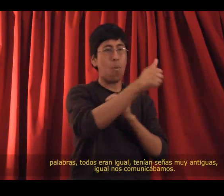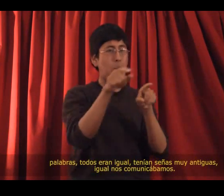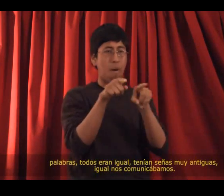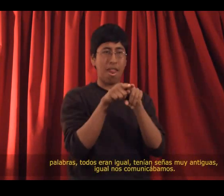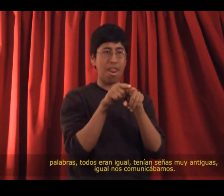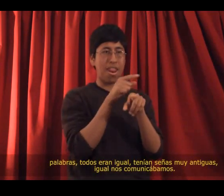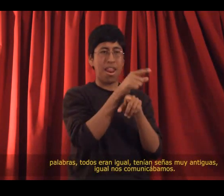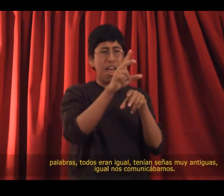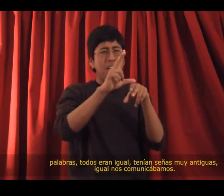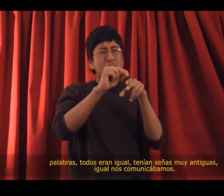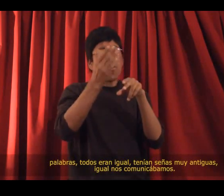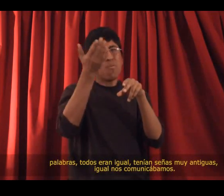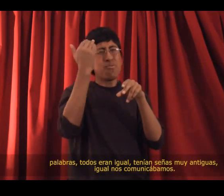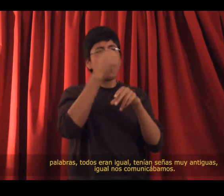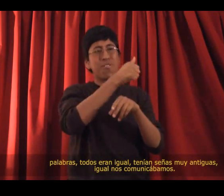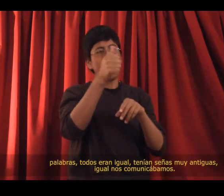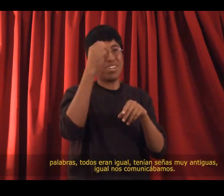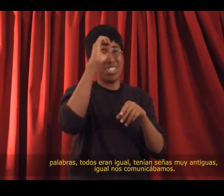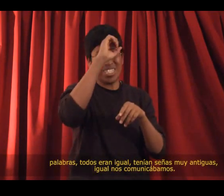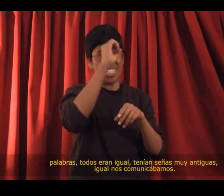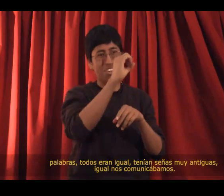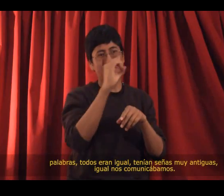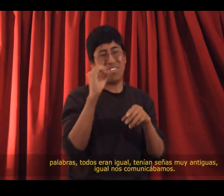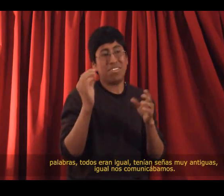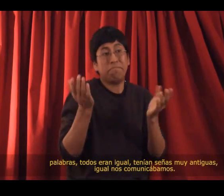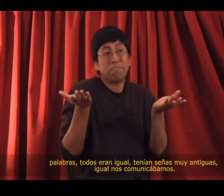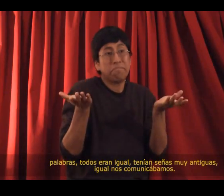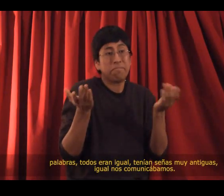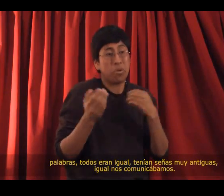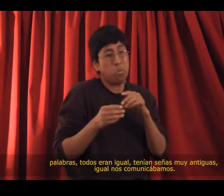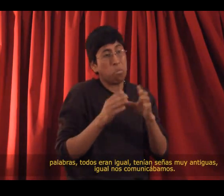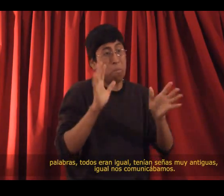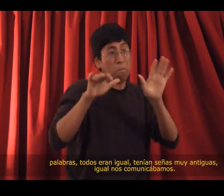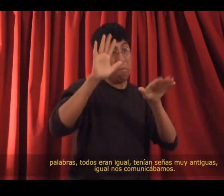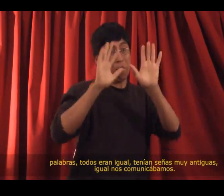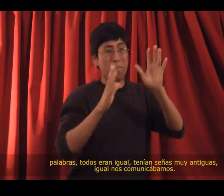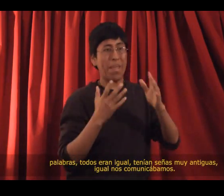Other deaf people used older signs but we were still able to communicate using gestures.